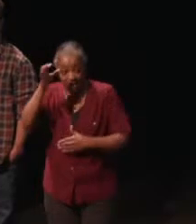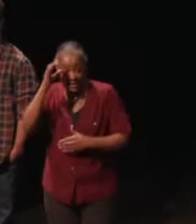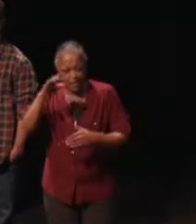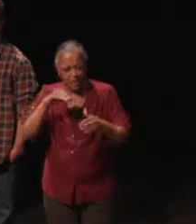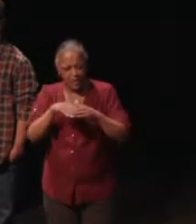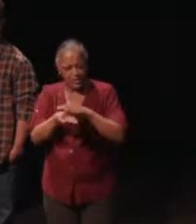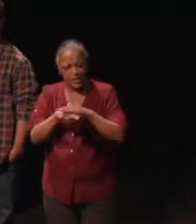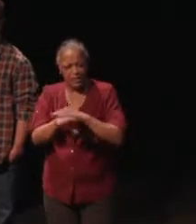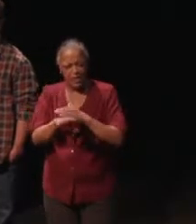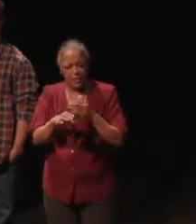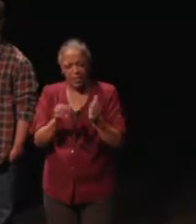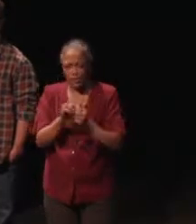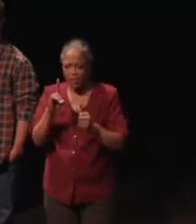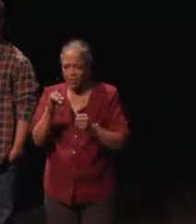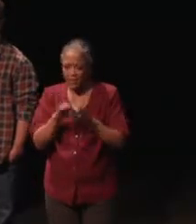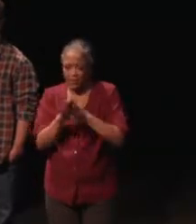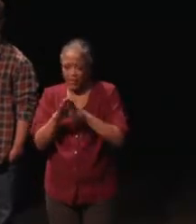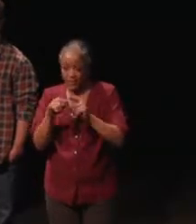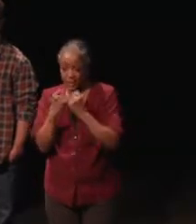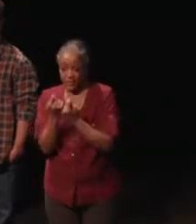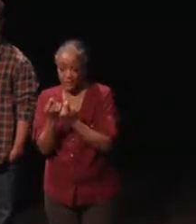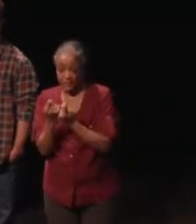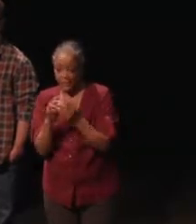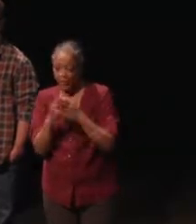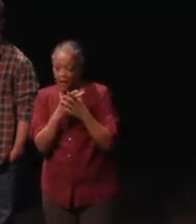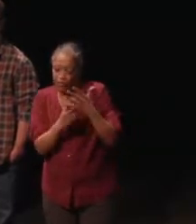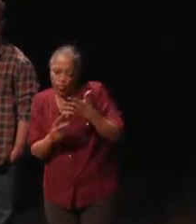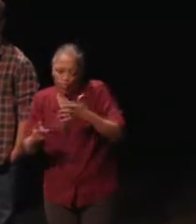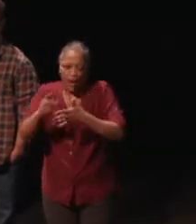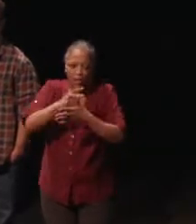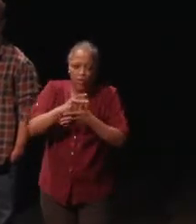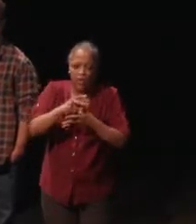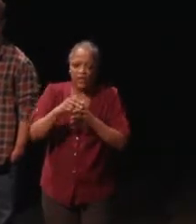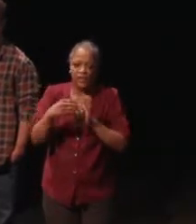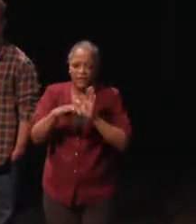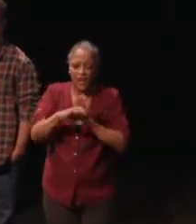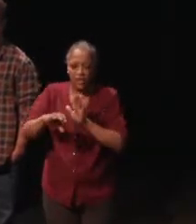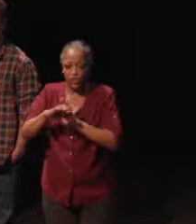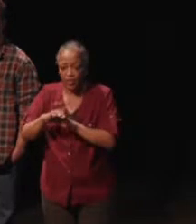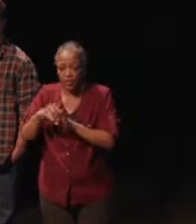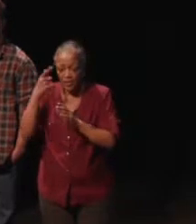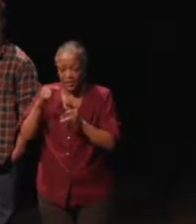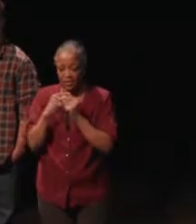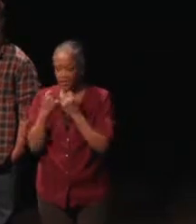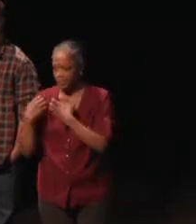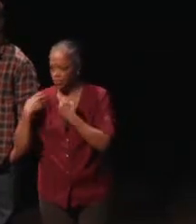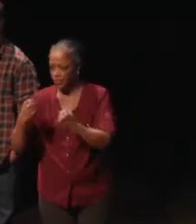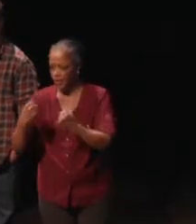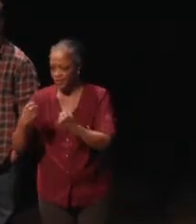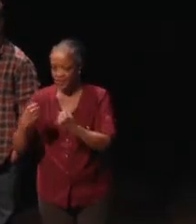with your dev team is to allow the dev teams prioritize features based on team strength. And then you want to work within your dev schedule.